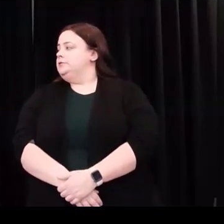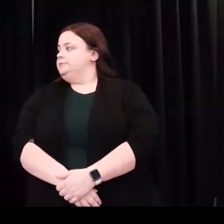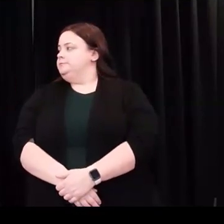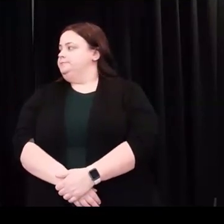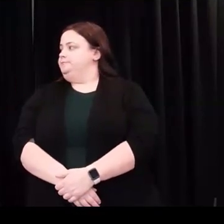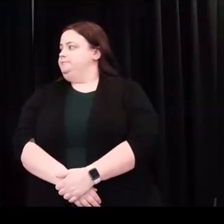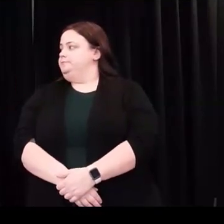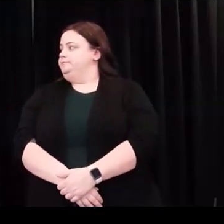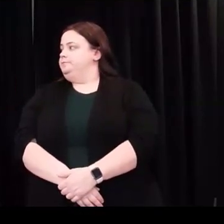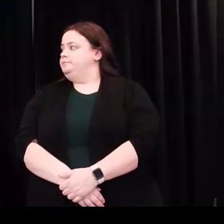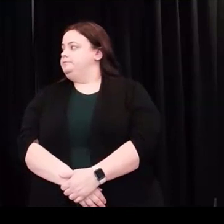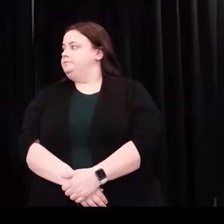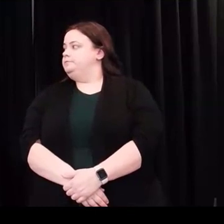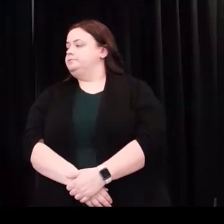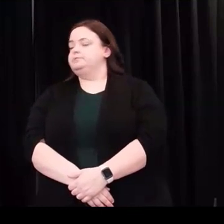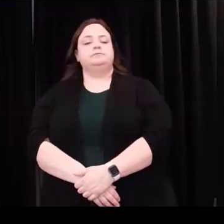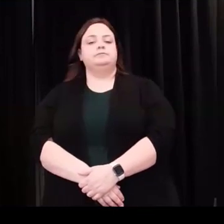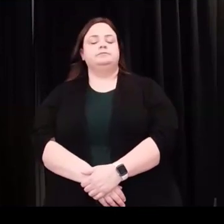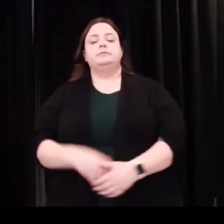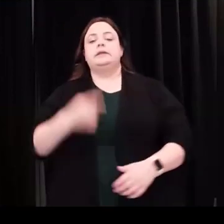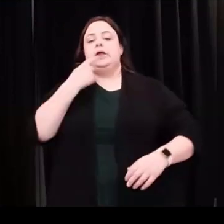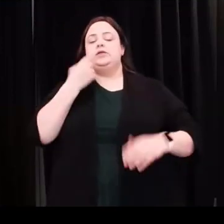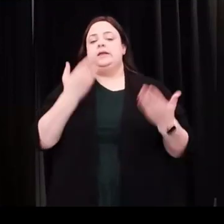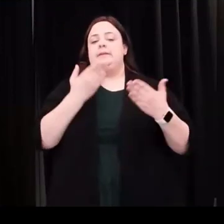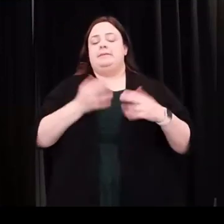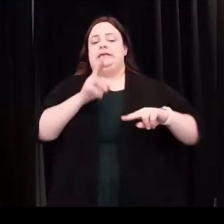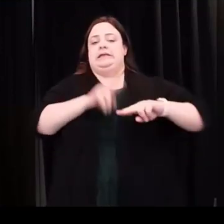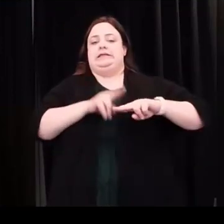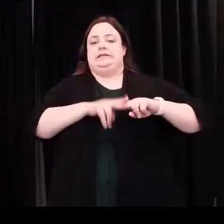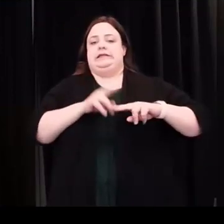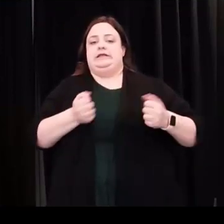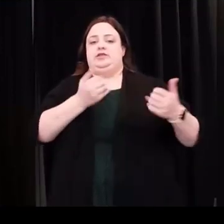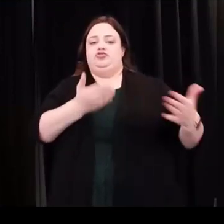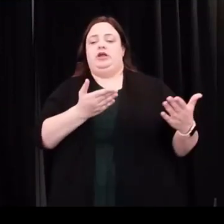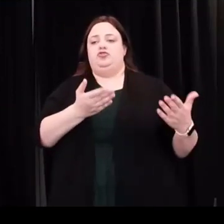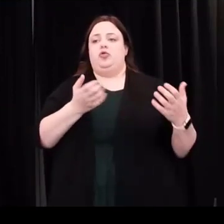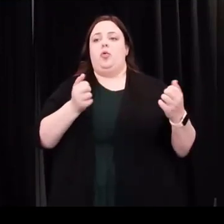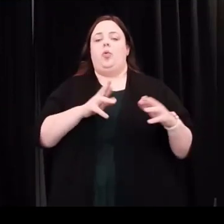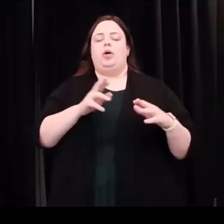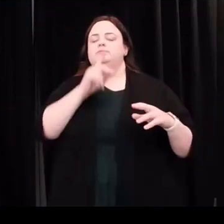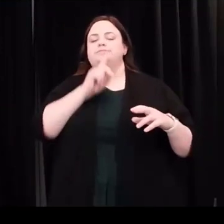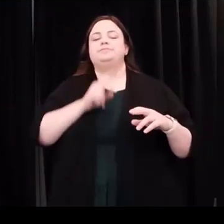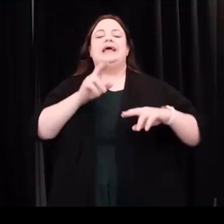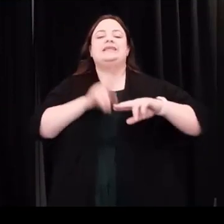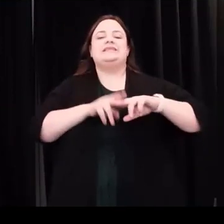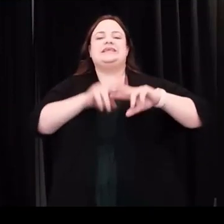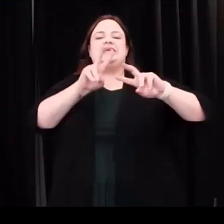I was just going to say, maybe a seating suggestion, or a seating assessment. You know,